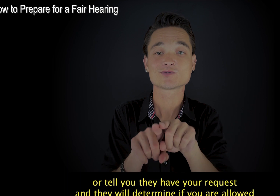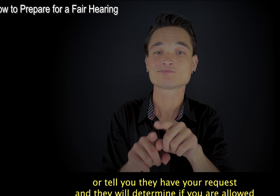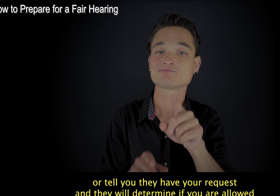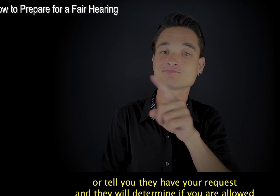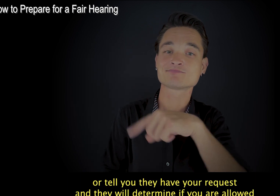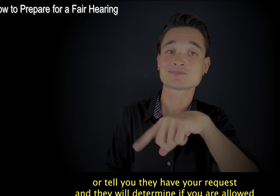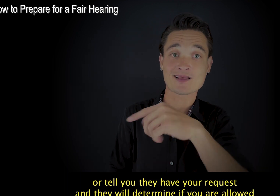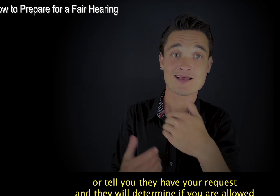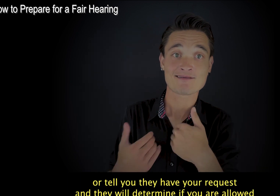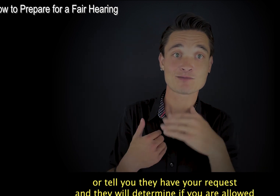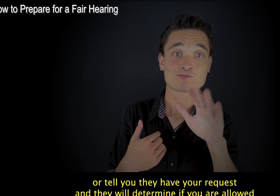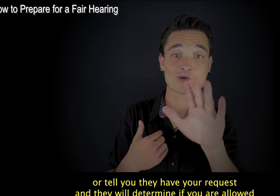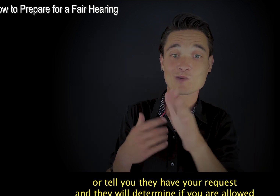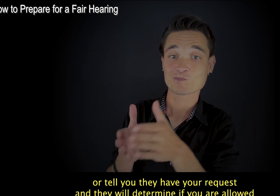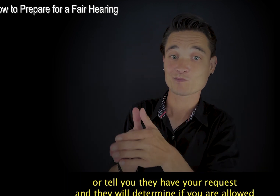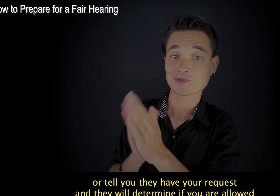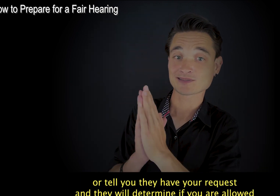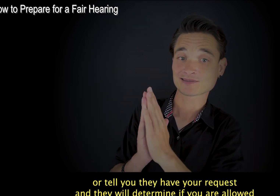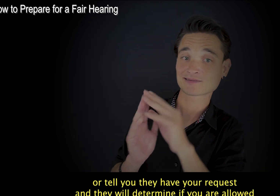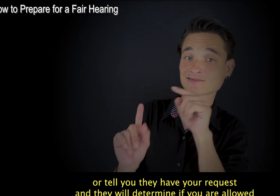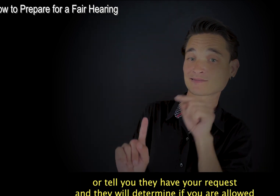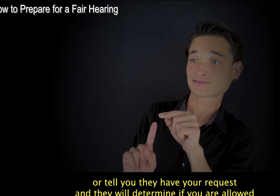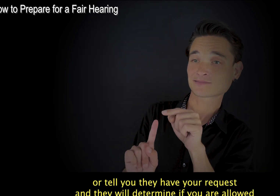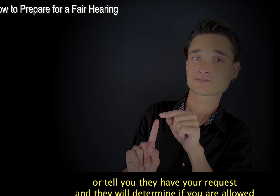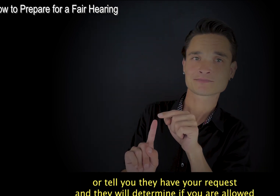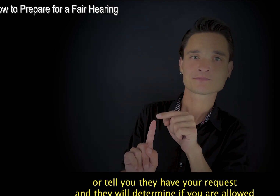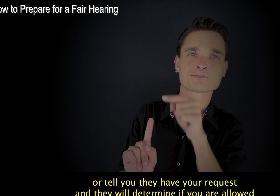or tell you they have your request and they will determine if you are allowed